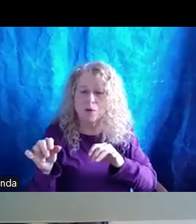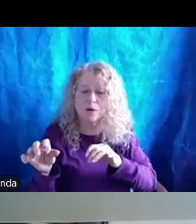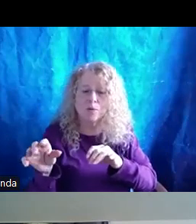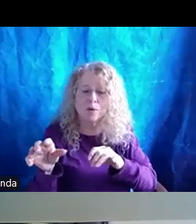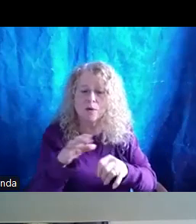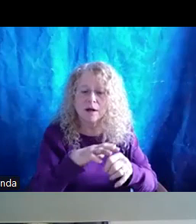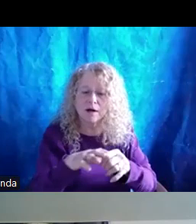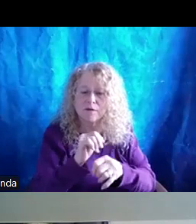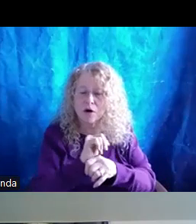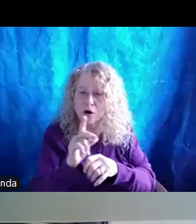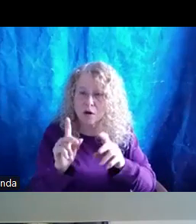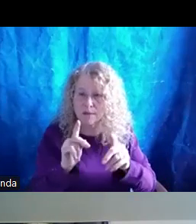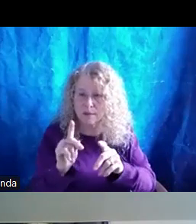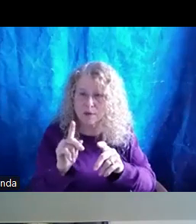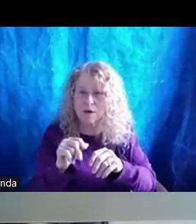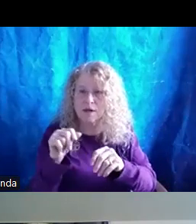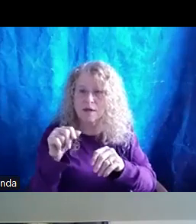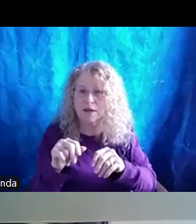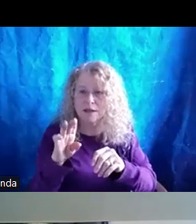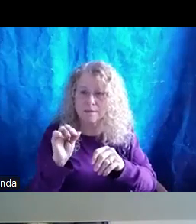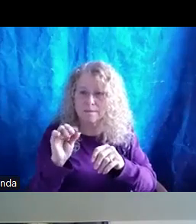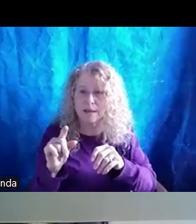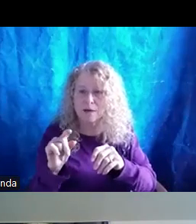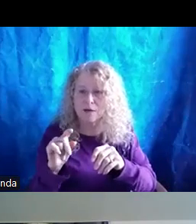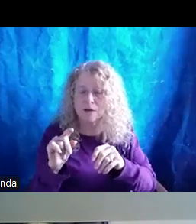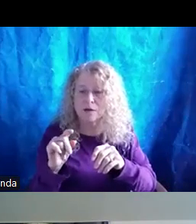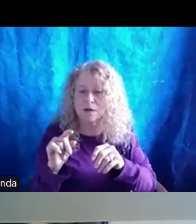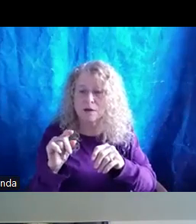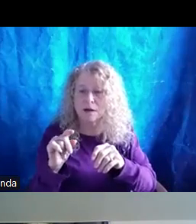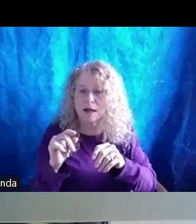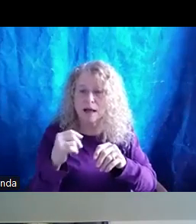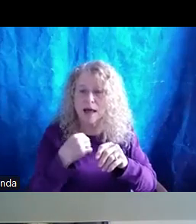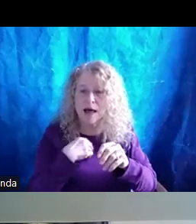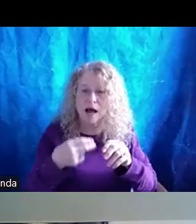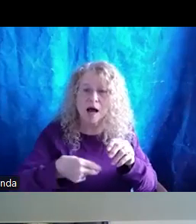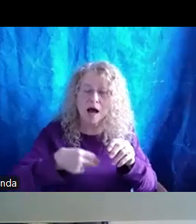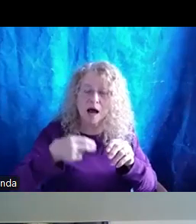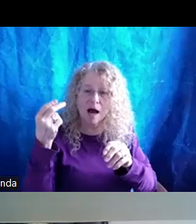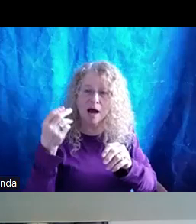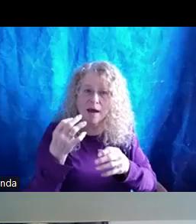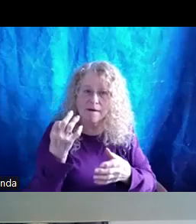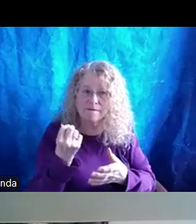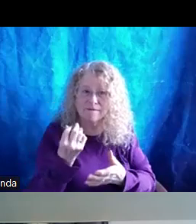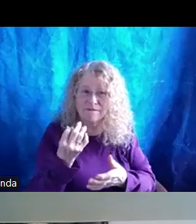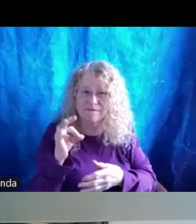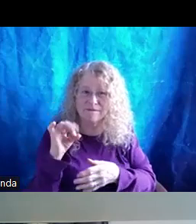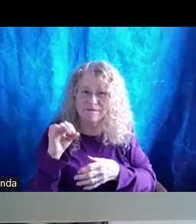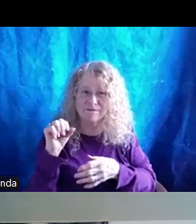THIS PARTICULAR BILL CAME WITH AN INCREDIBLY HIGH FISCAL, AND SO HOW THINGS ARE LOOKING